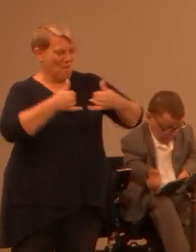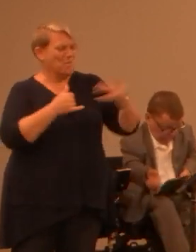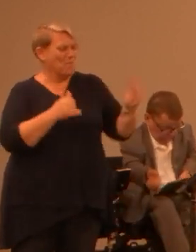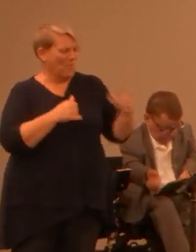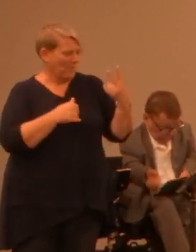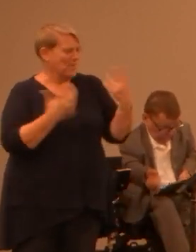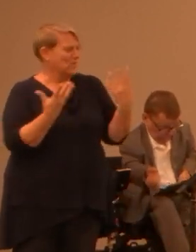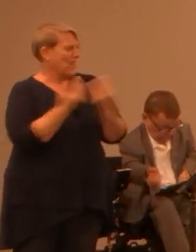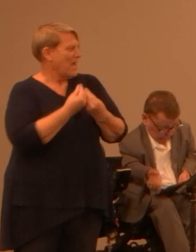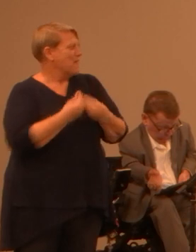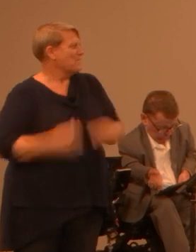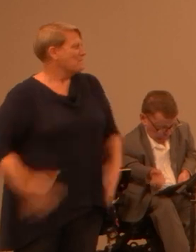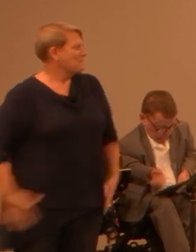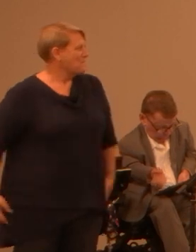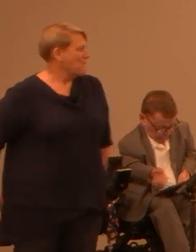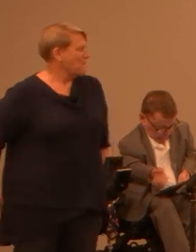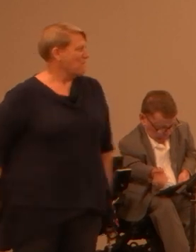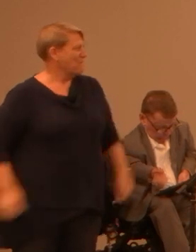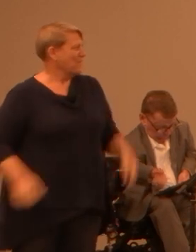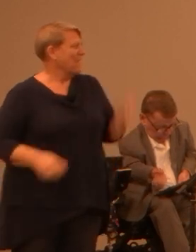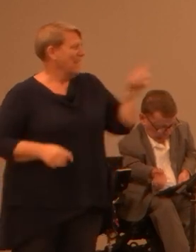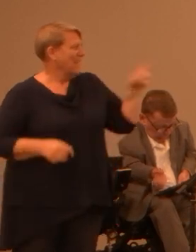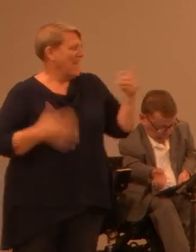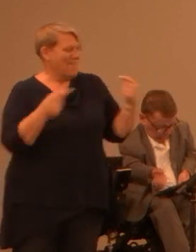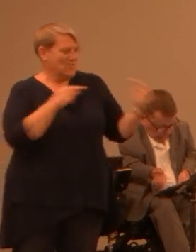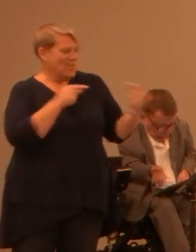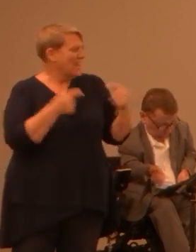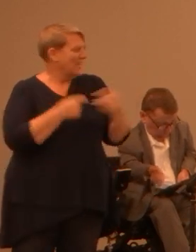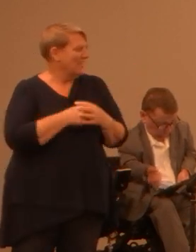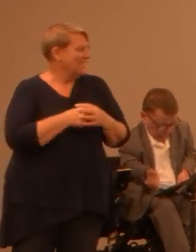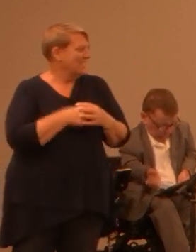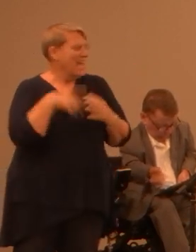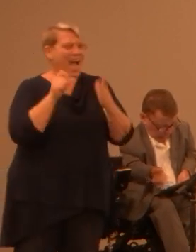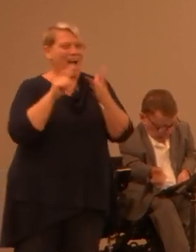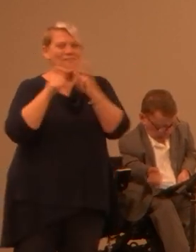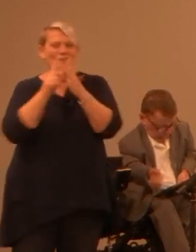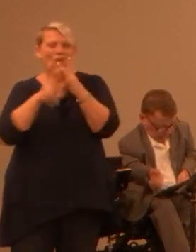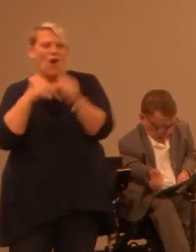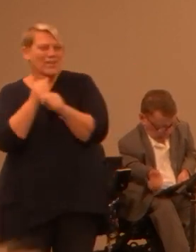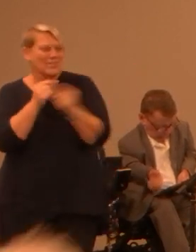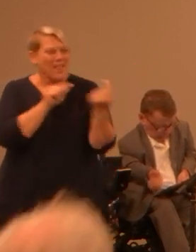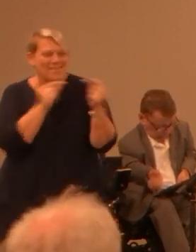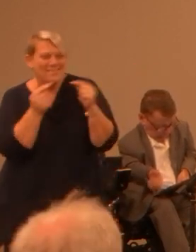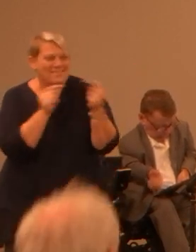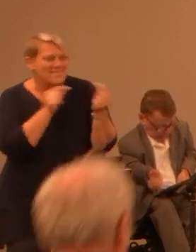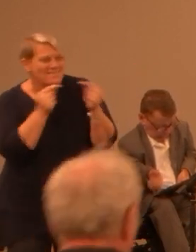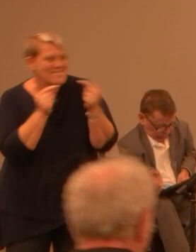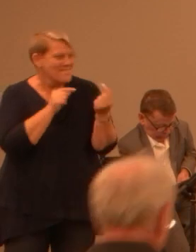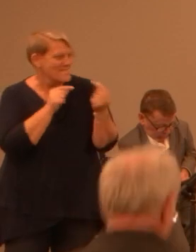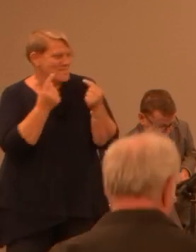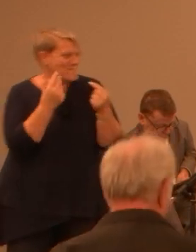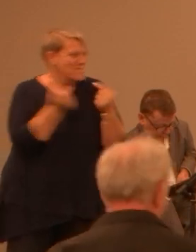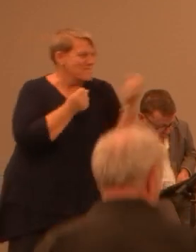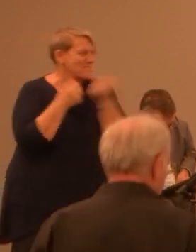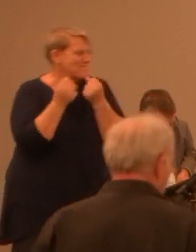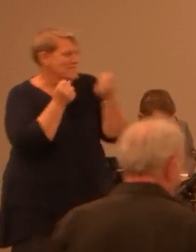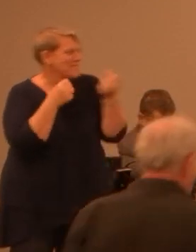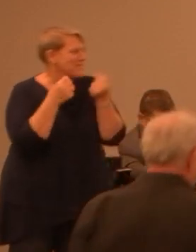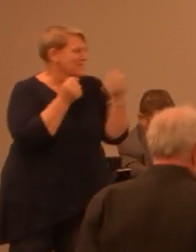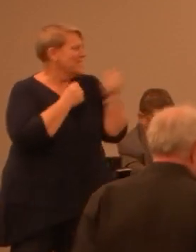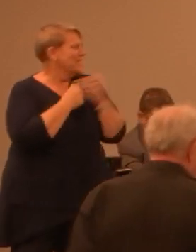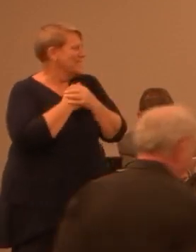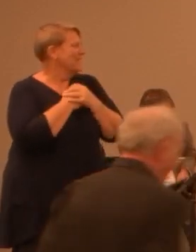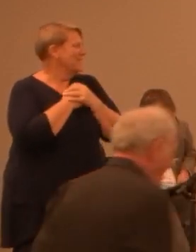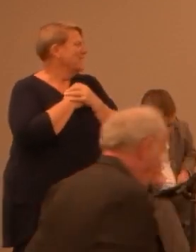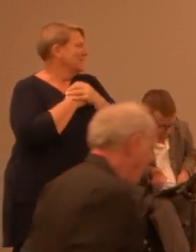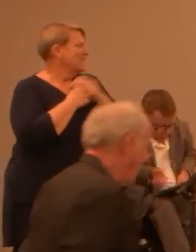Have a coding challenge to see who is the final winner. Ah dear.